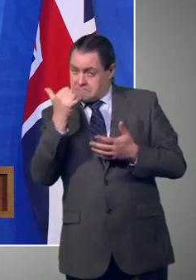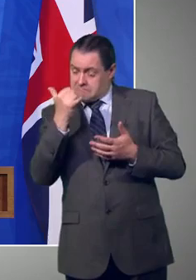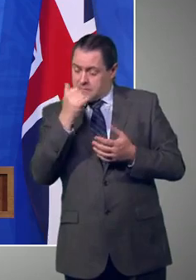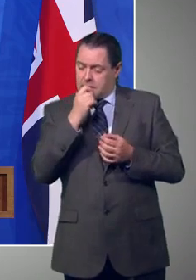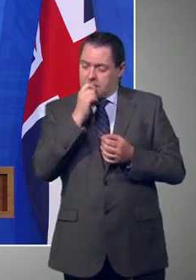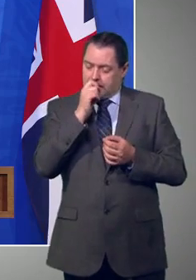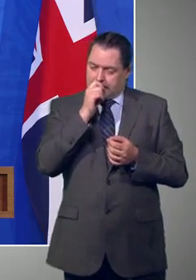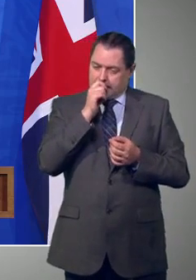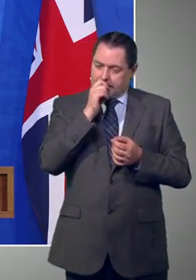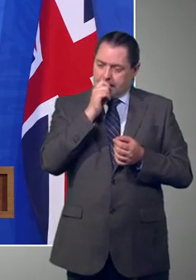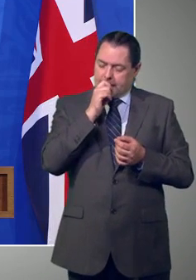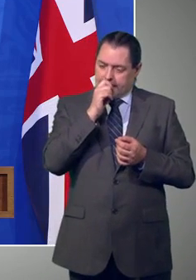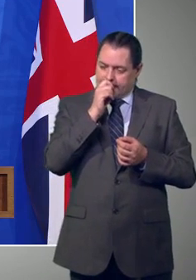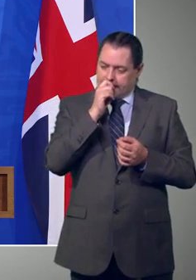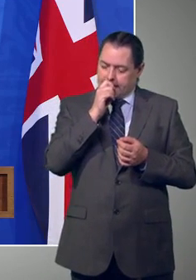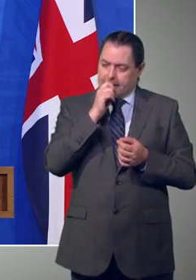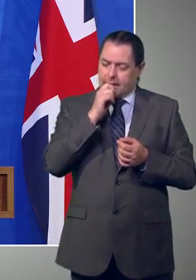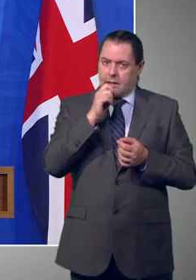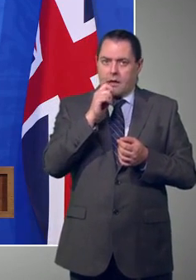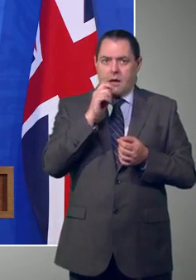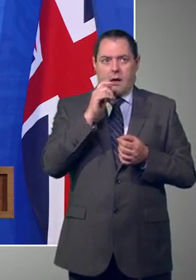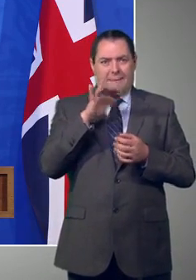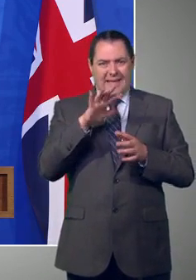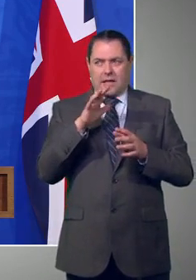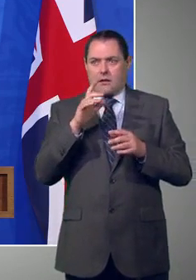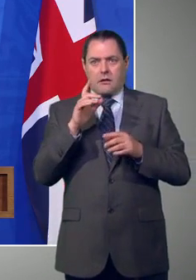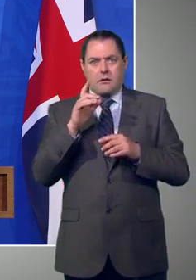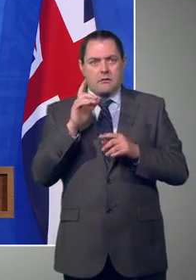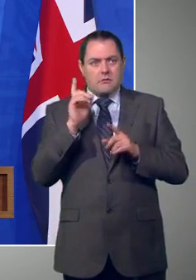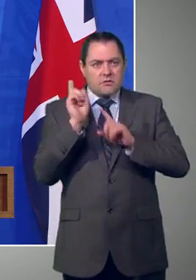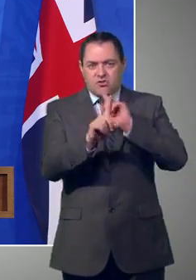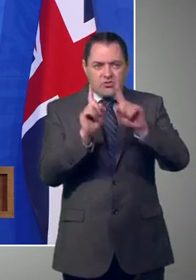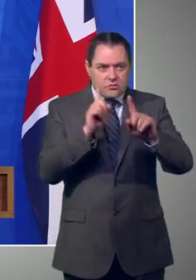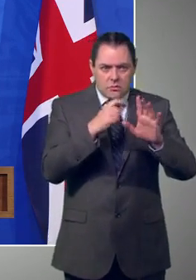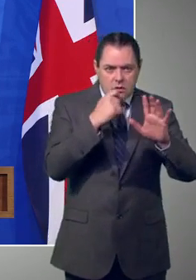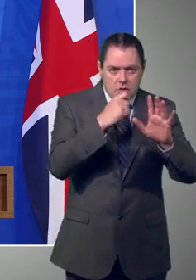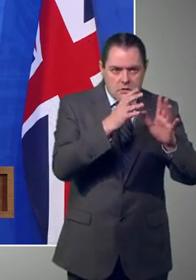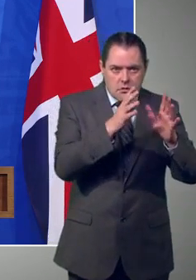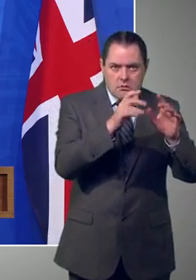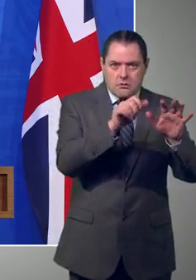program of surge testing plus